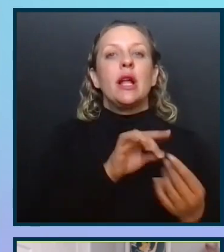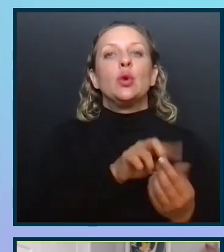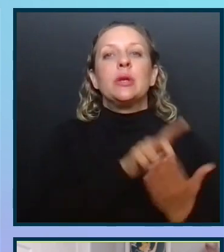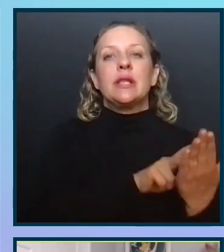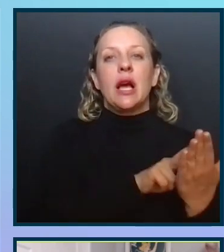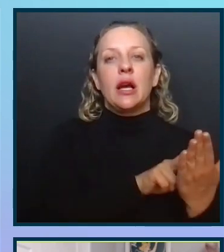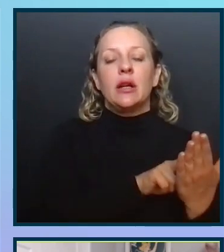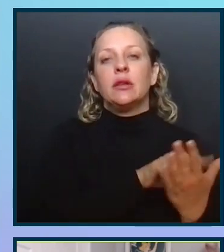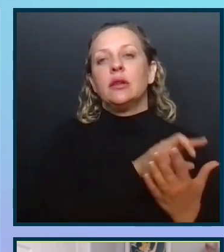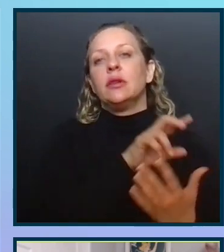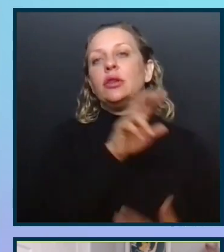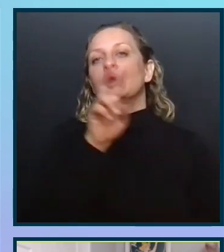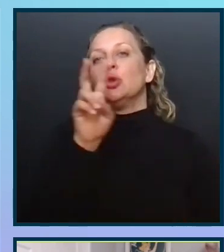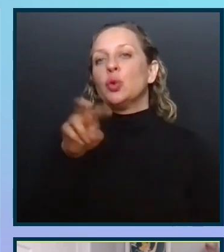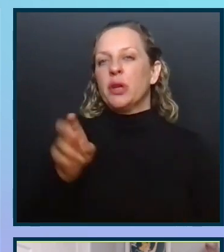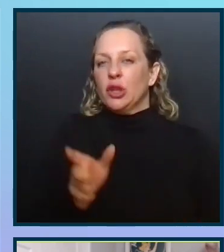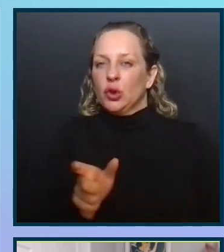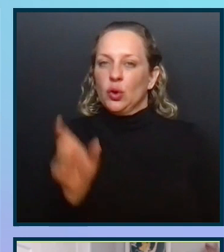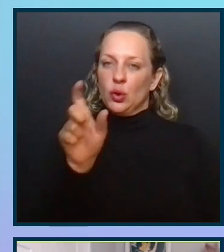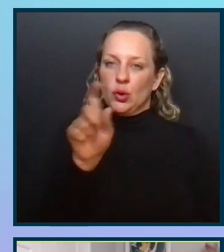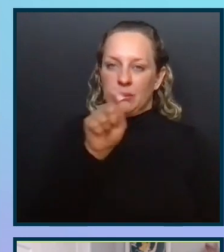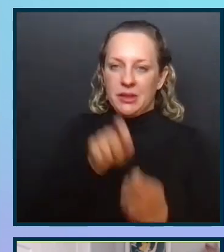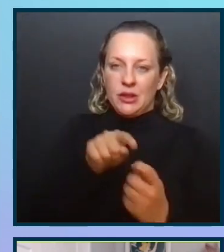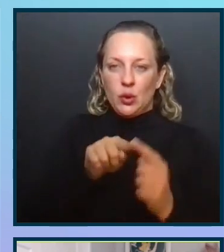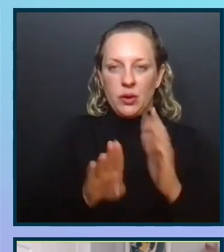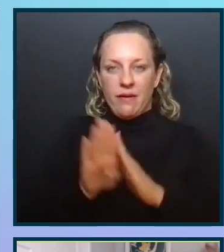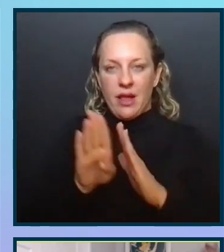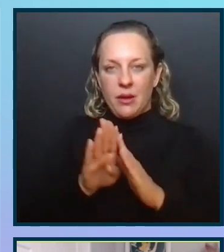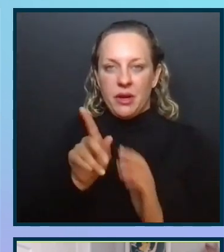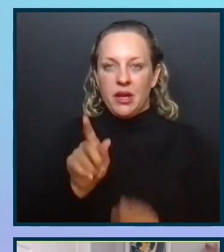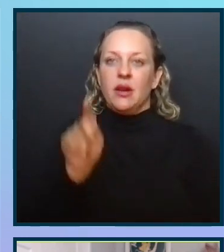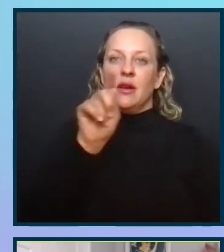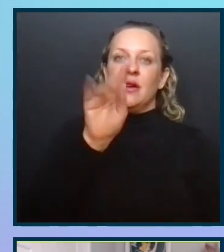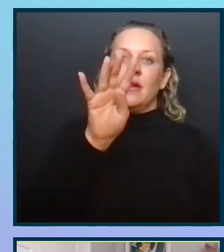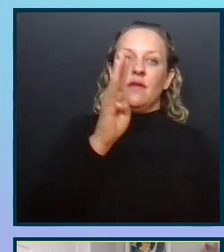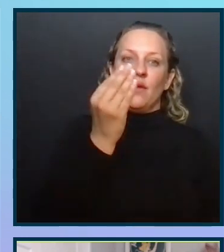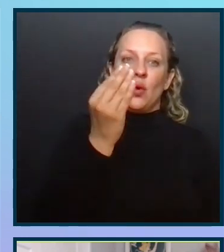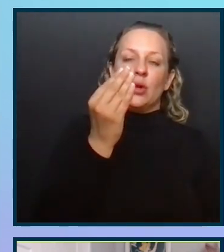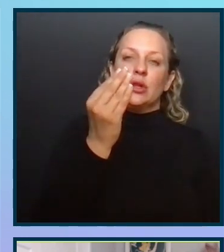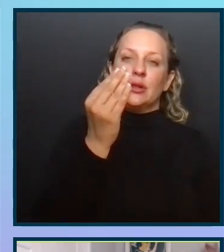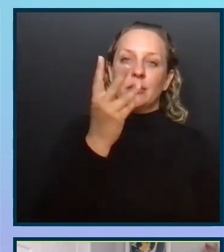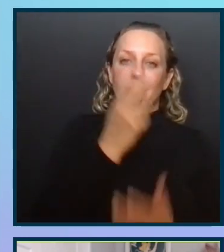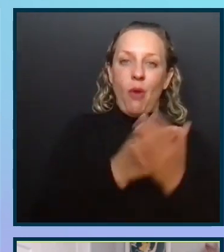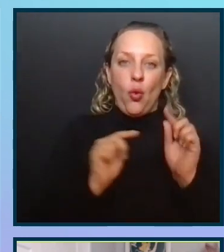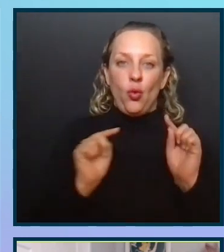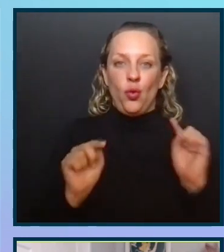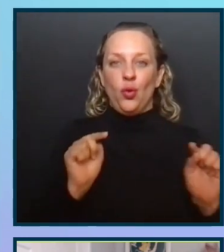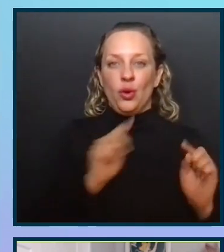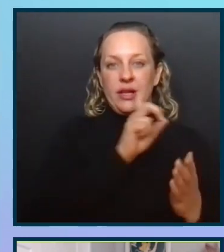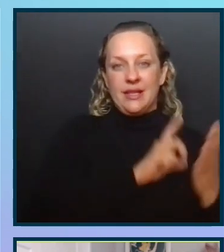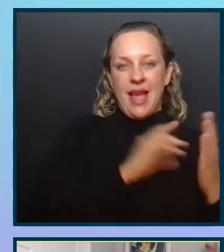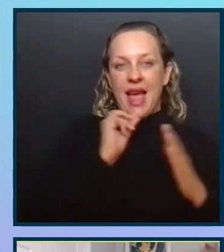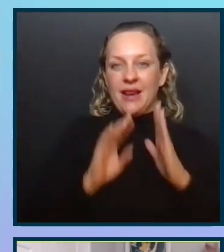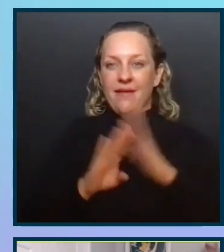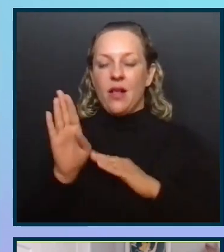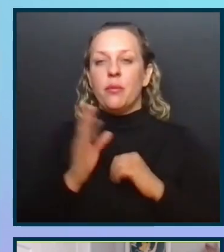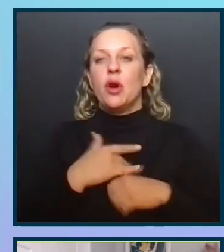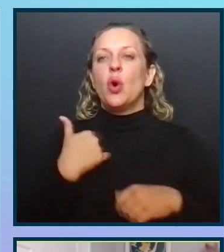22 were re related specifically to development, and 14 were related to both. Now, when we think back, right,